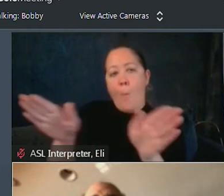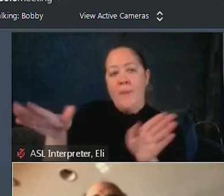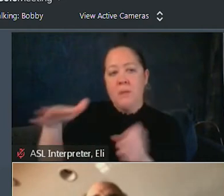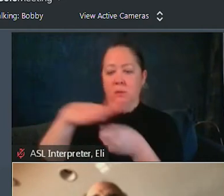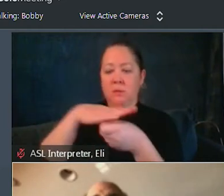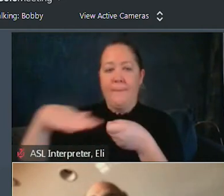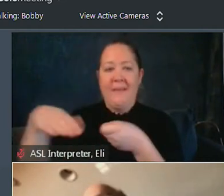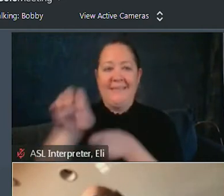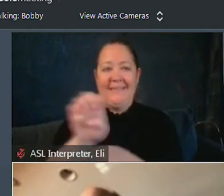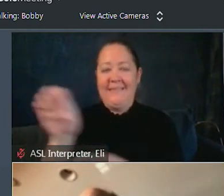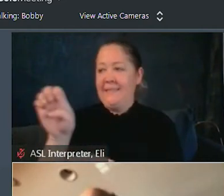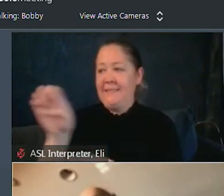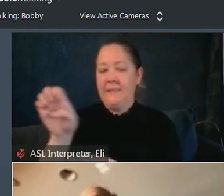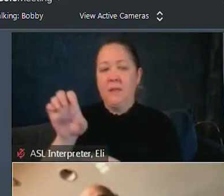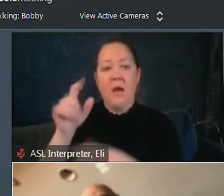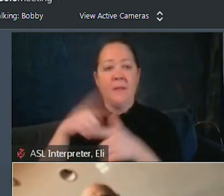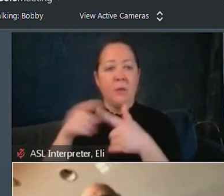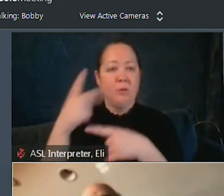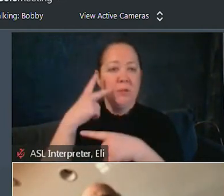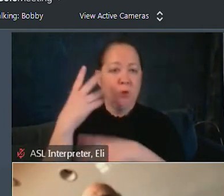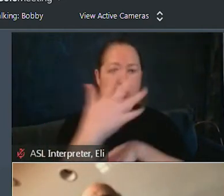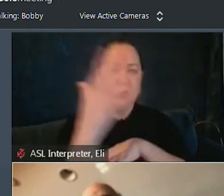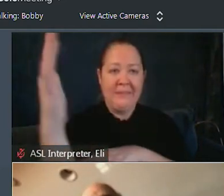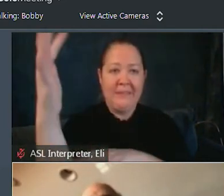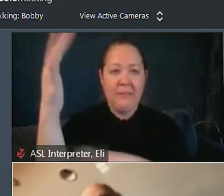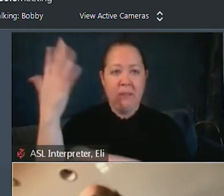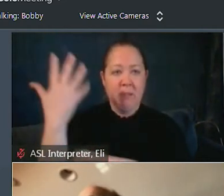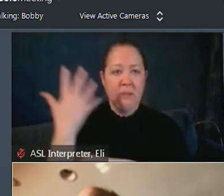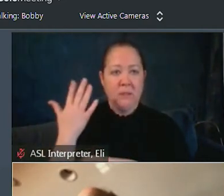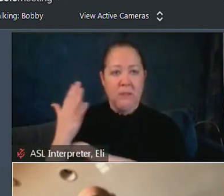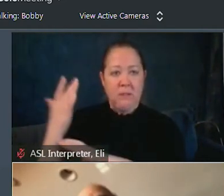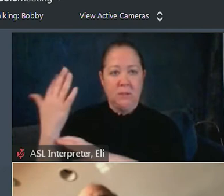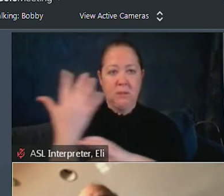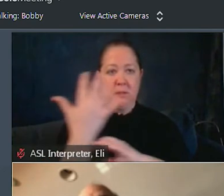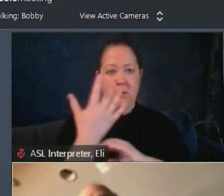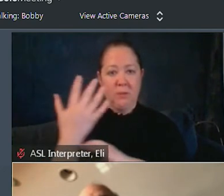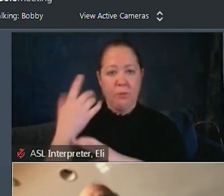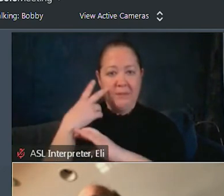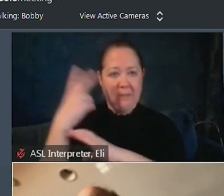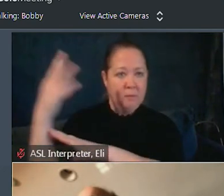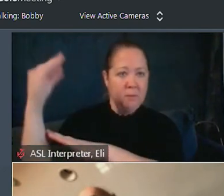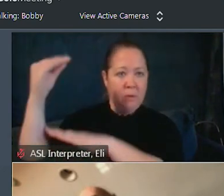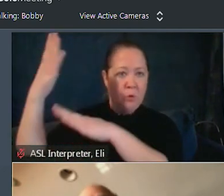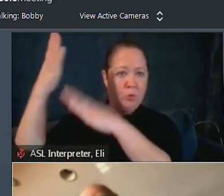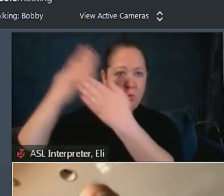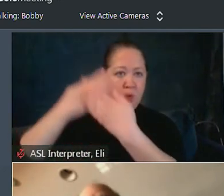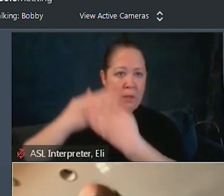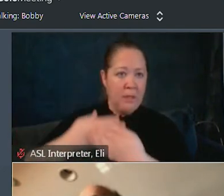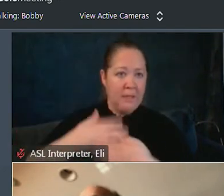right and the tree cover that currently shades that, that elevation next slide.